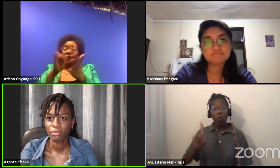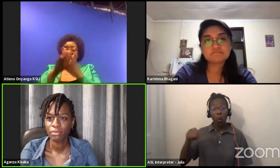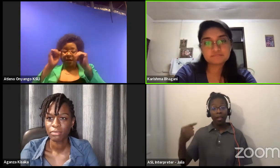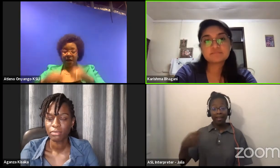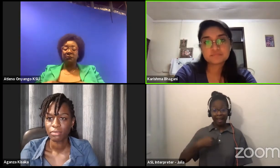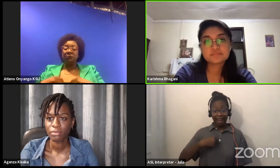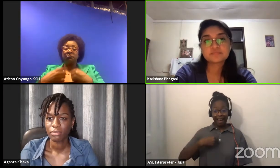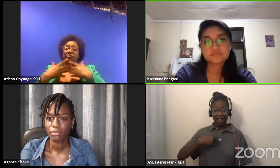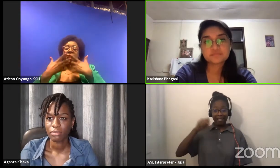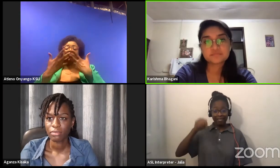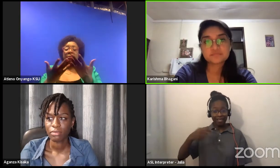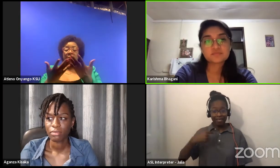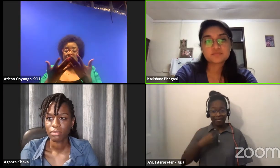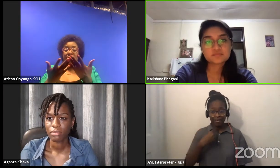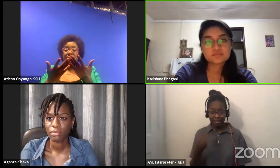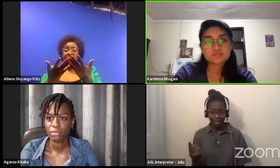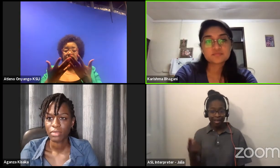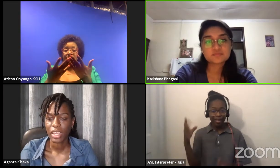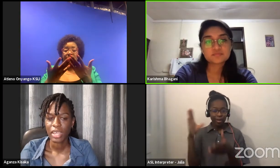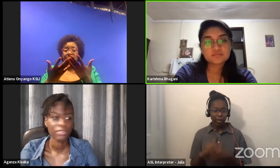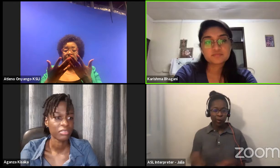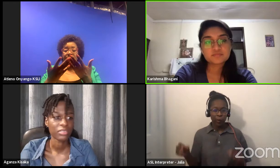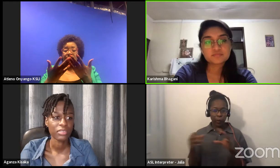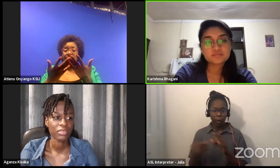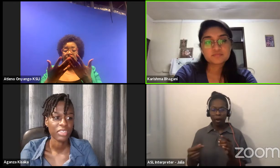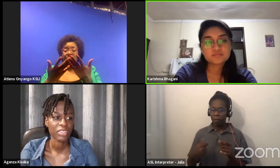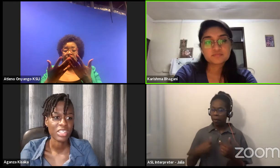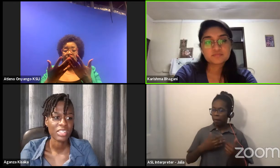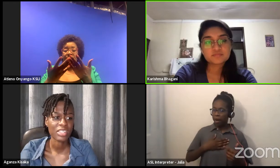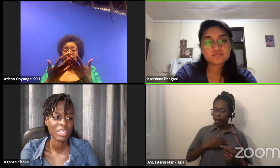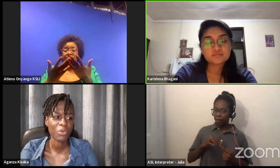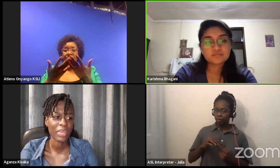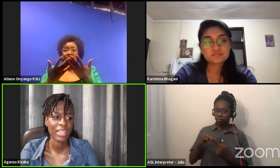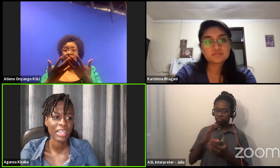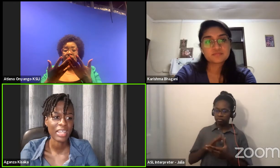Hmm, and there's a way that I see life